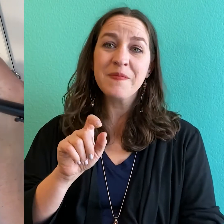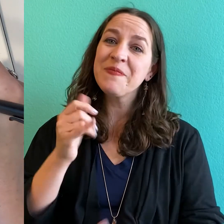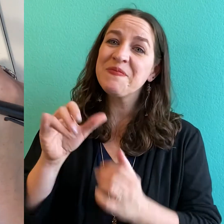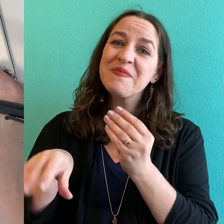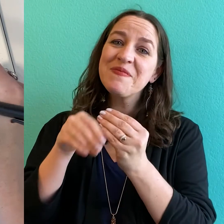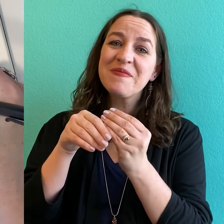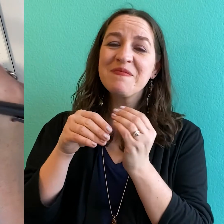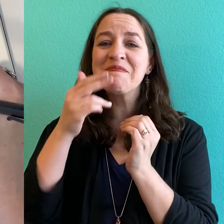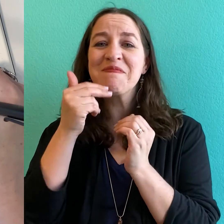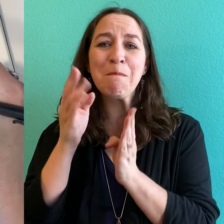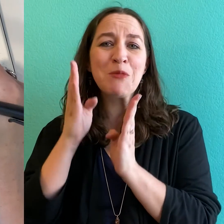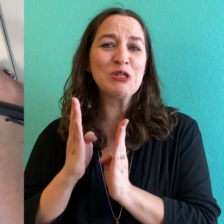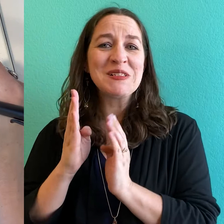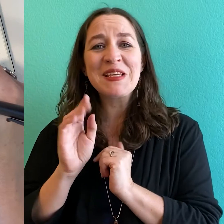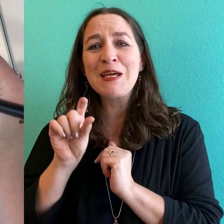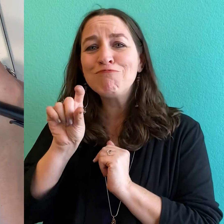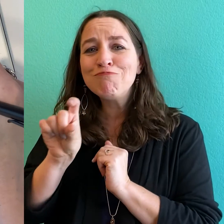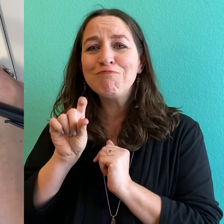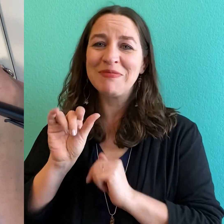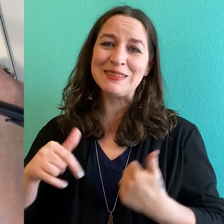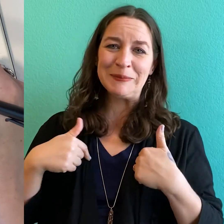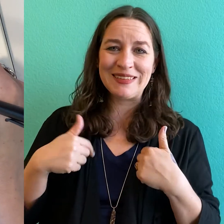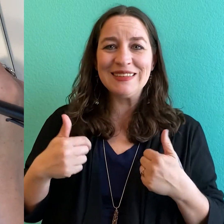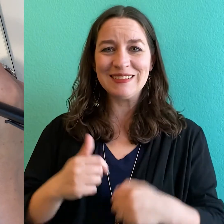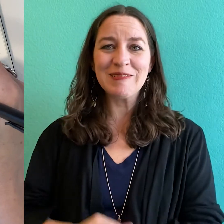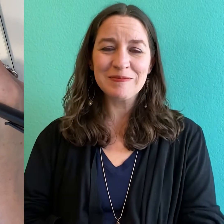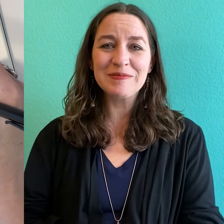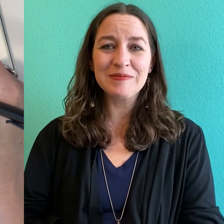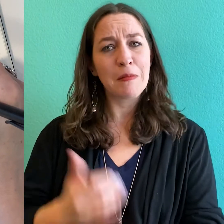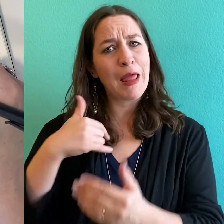I'm going to draw an adorable little stick figure. That is me.